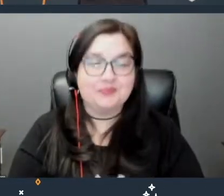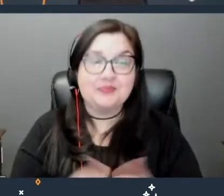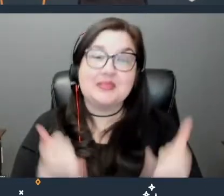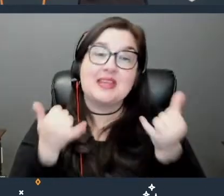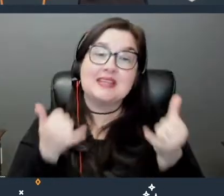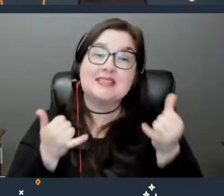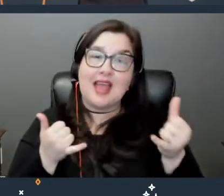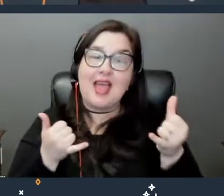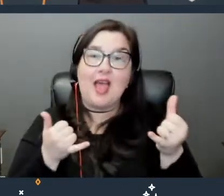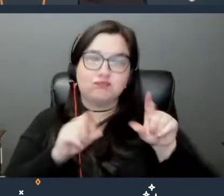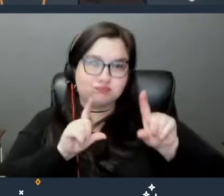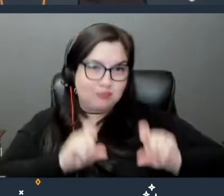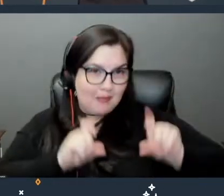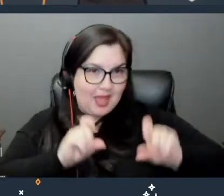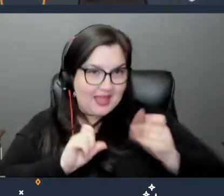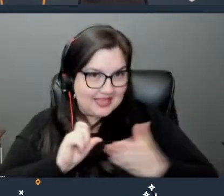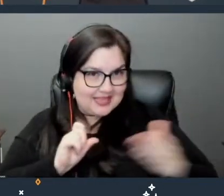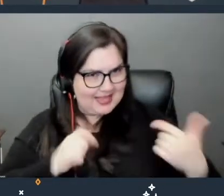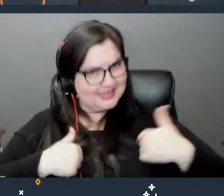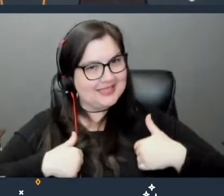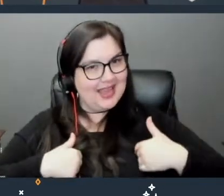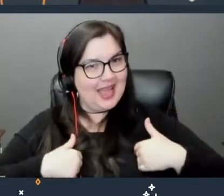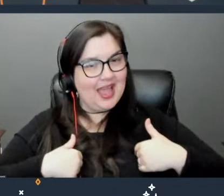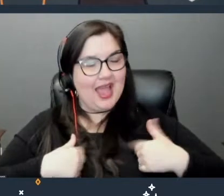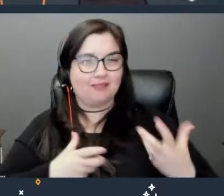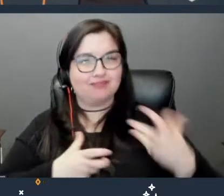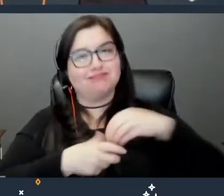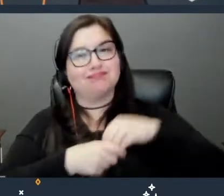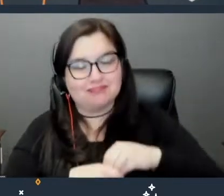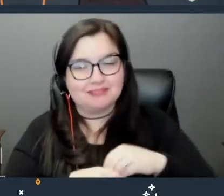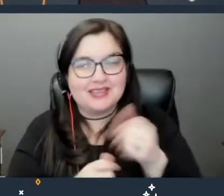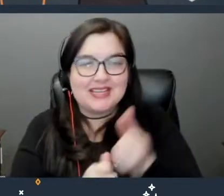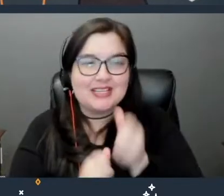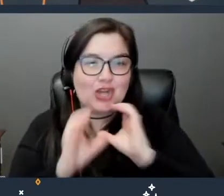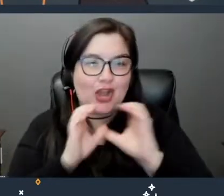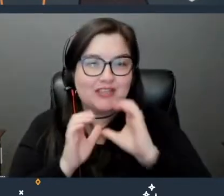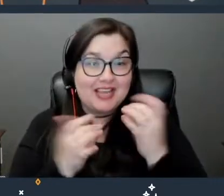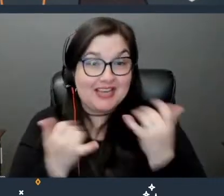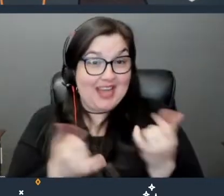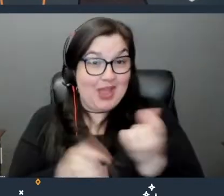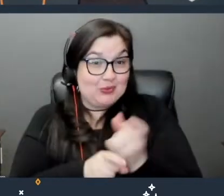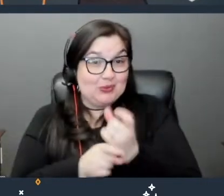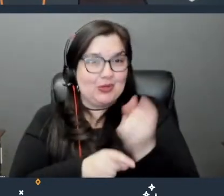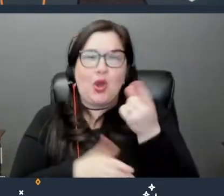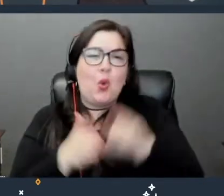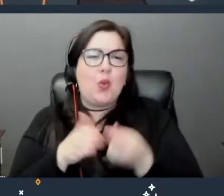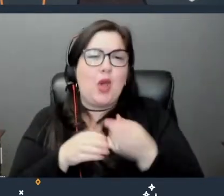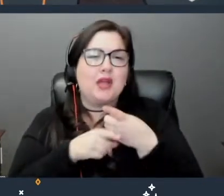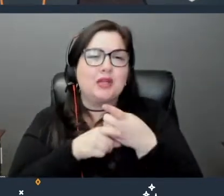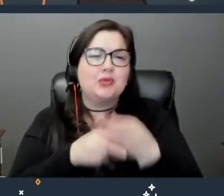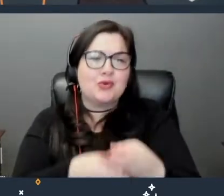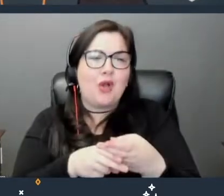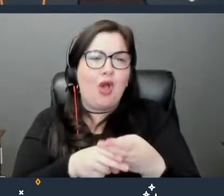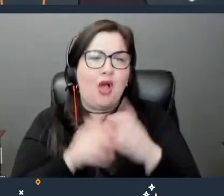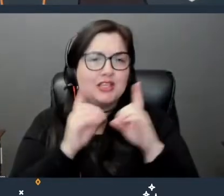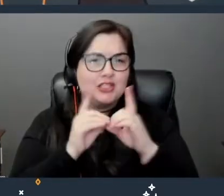which is something I work into almost every conversation, I have a joke for you. So what do you call a dessert that flies a plane?